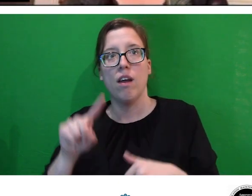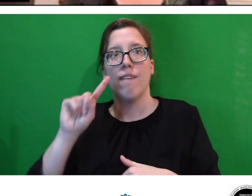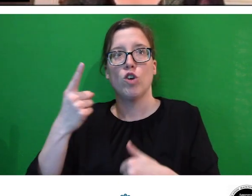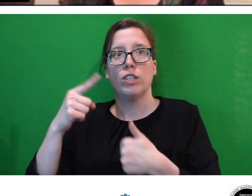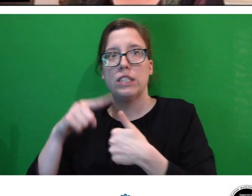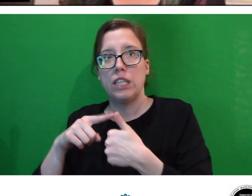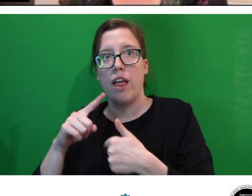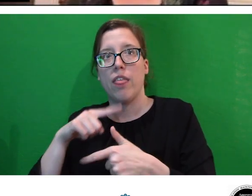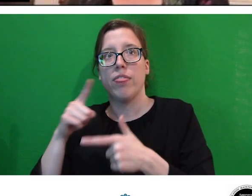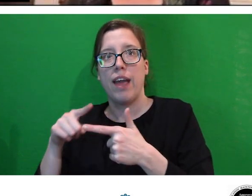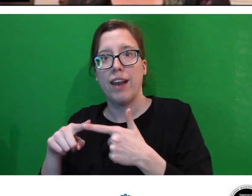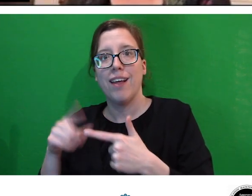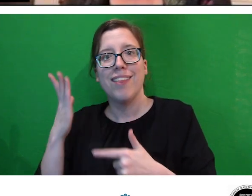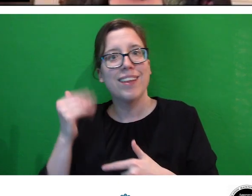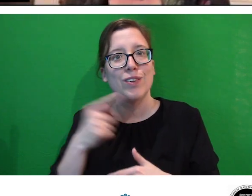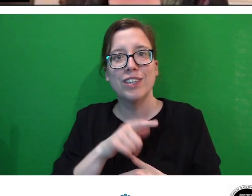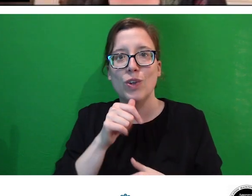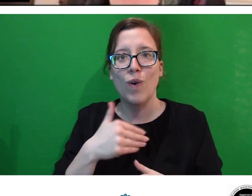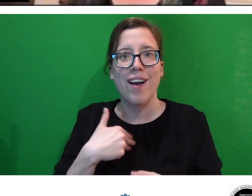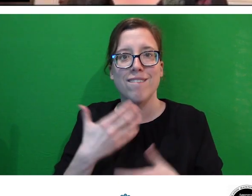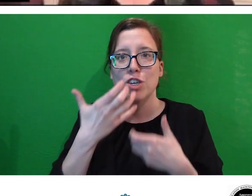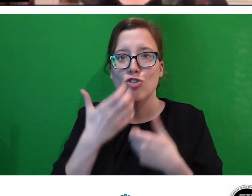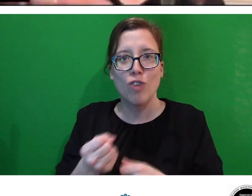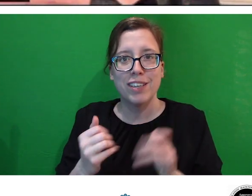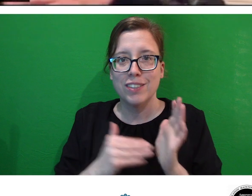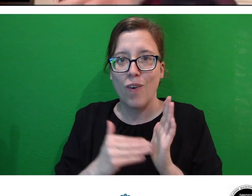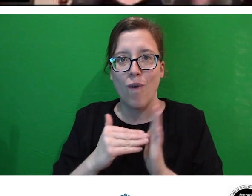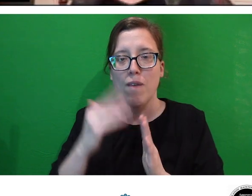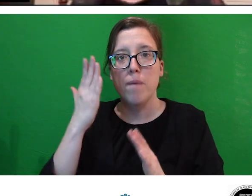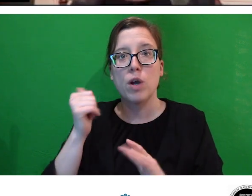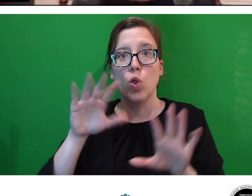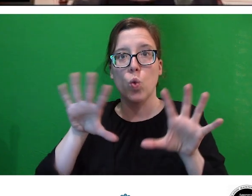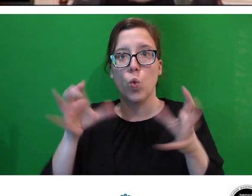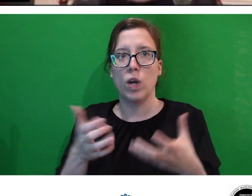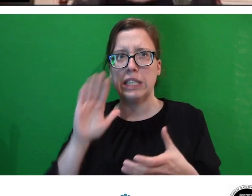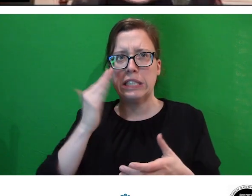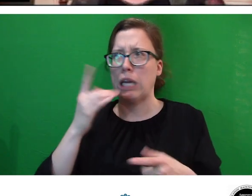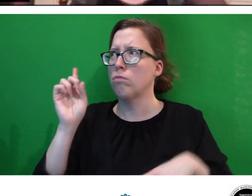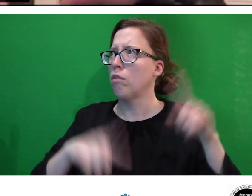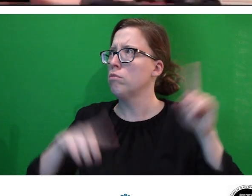They lack the ability to anticipate. First, this happens, then what happens? First,